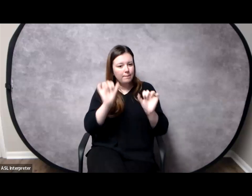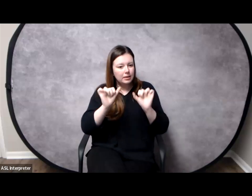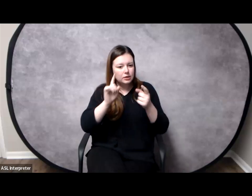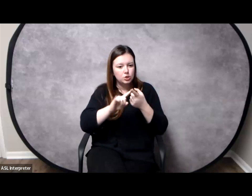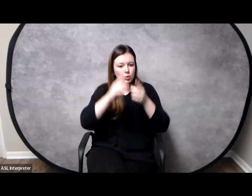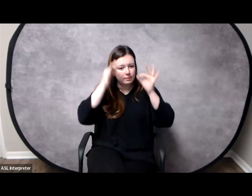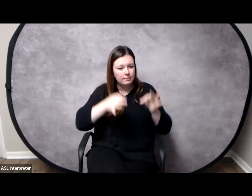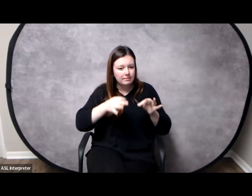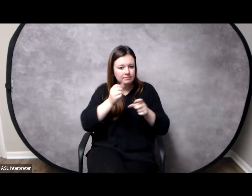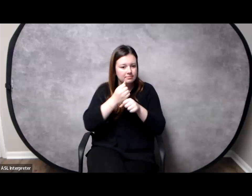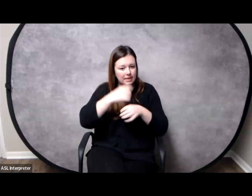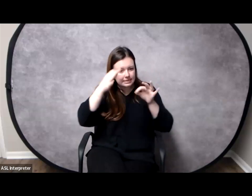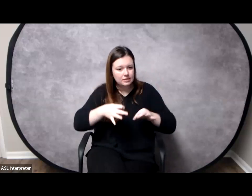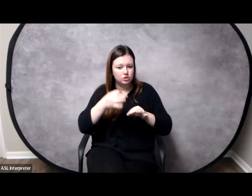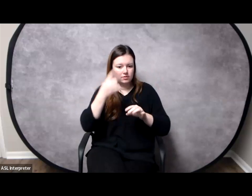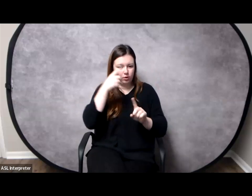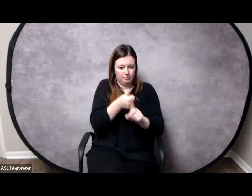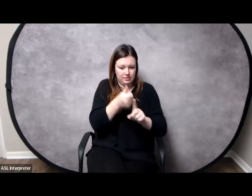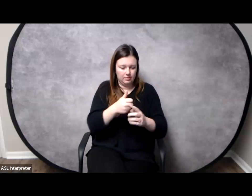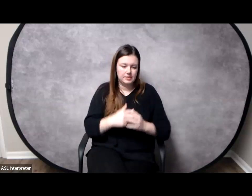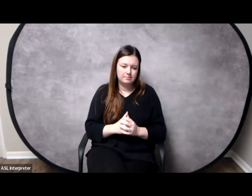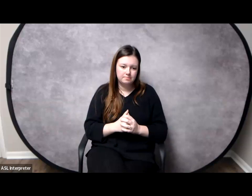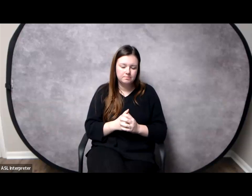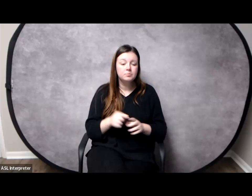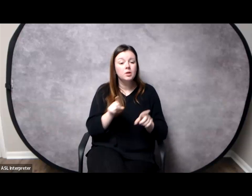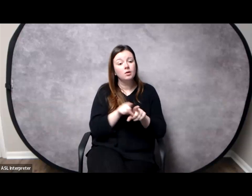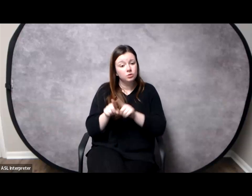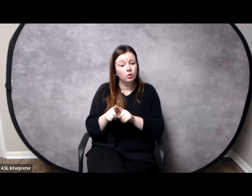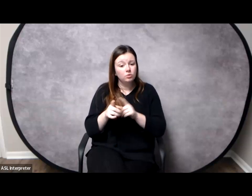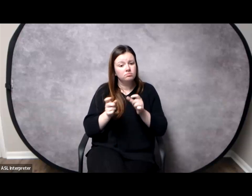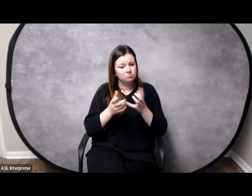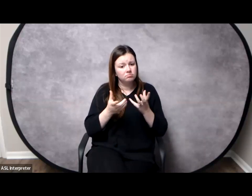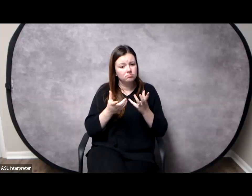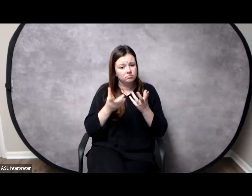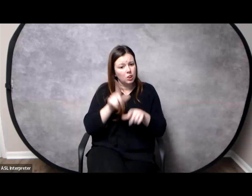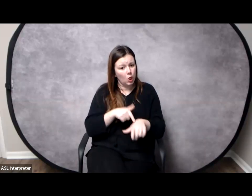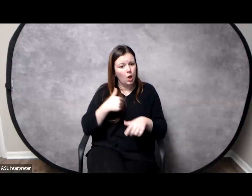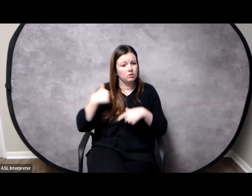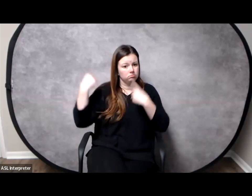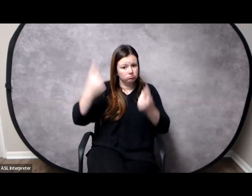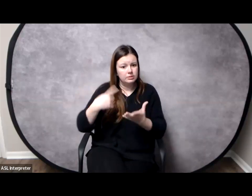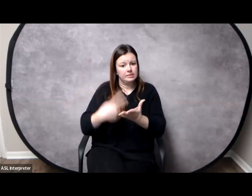There's also a pretty lengthy discussion of civil rights obligations as distinct from Medicaid law and regulation.